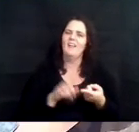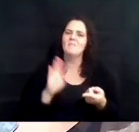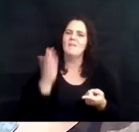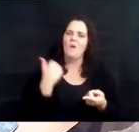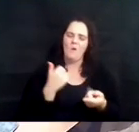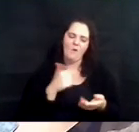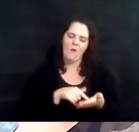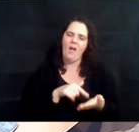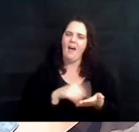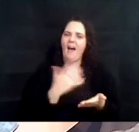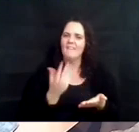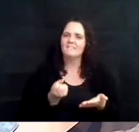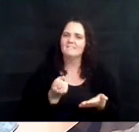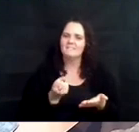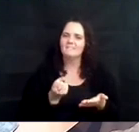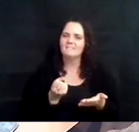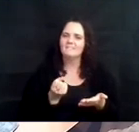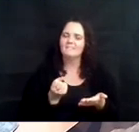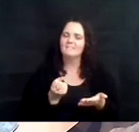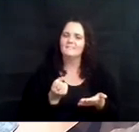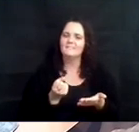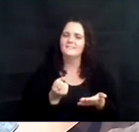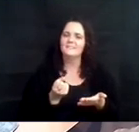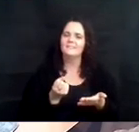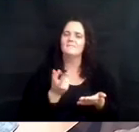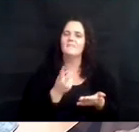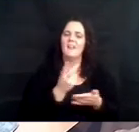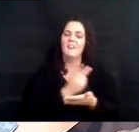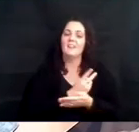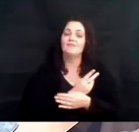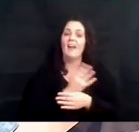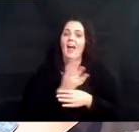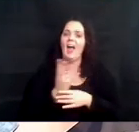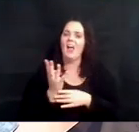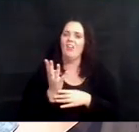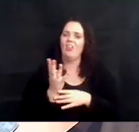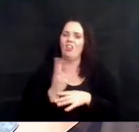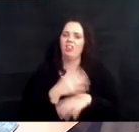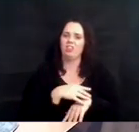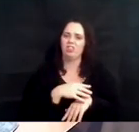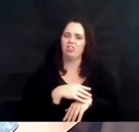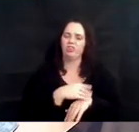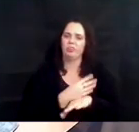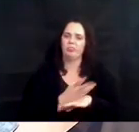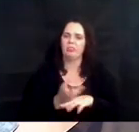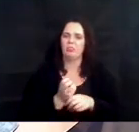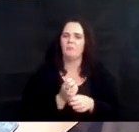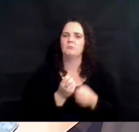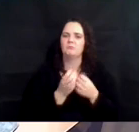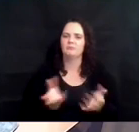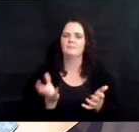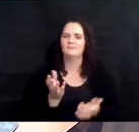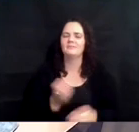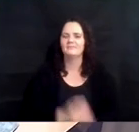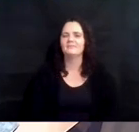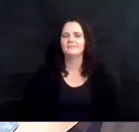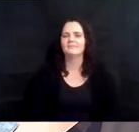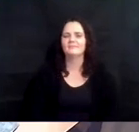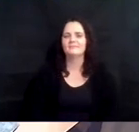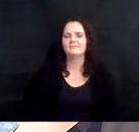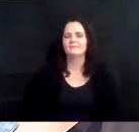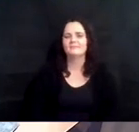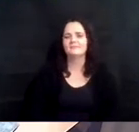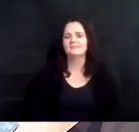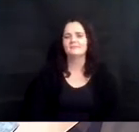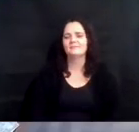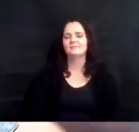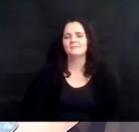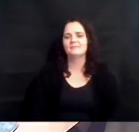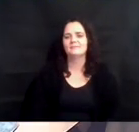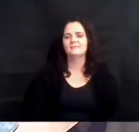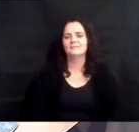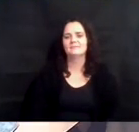And now my grass is gonna start to die, alright,